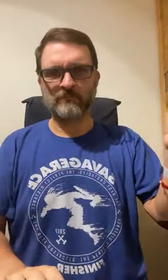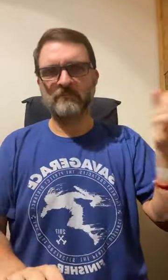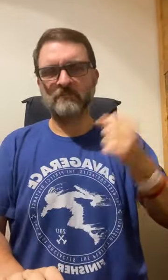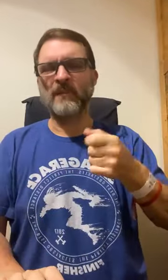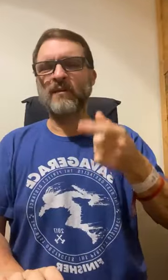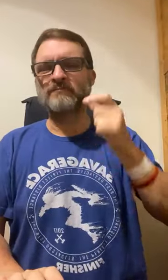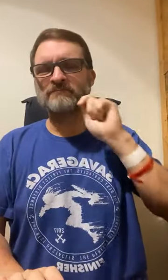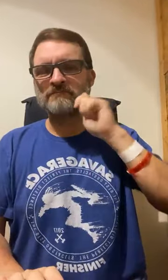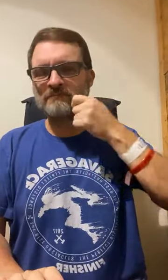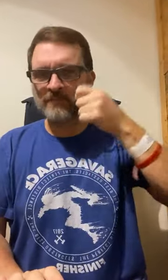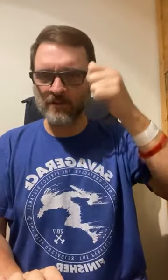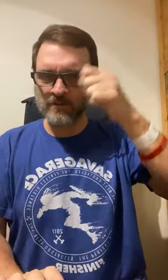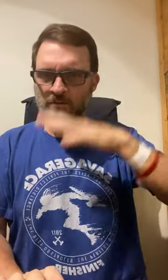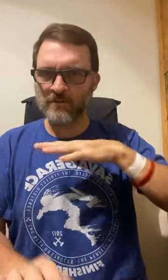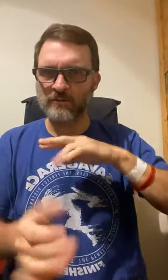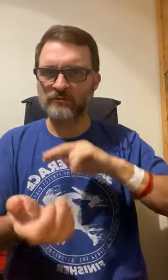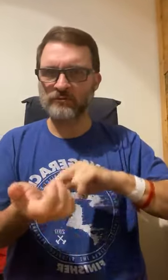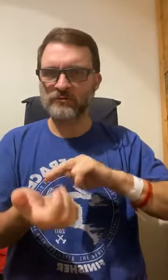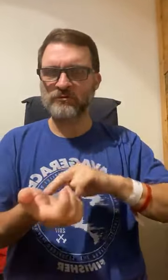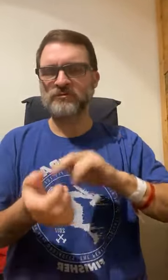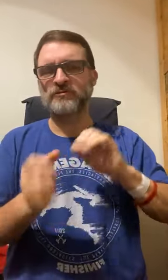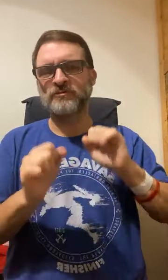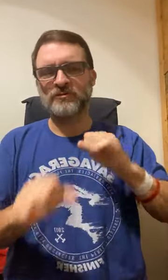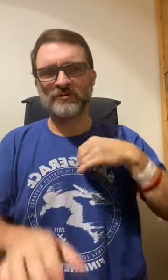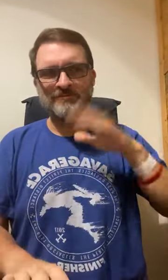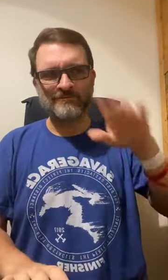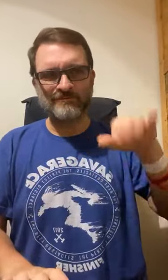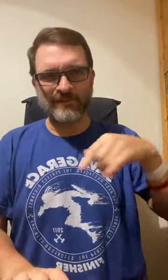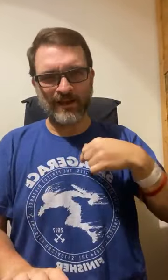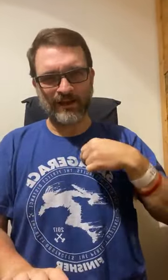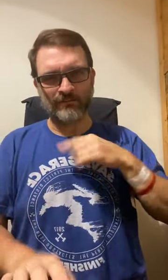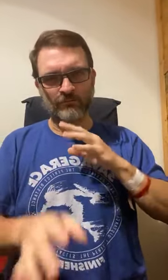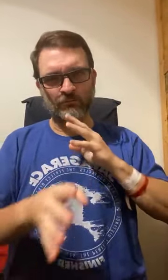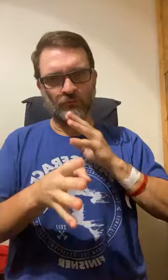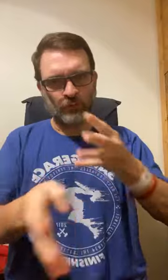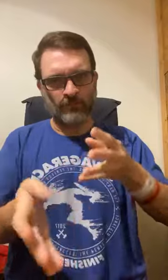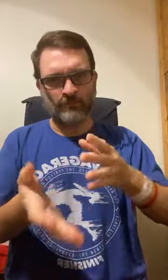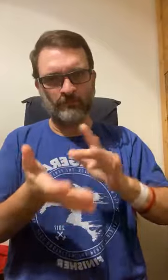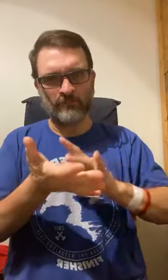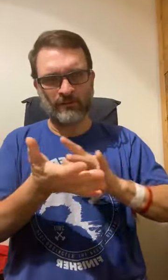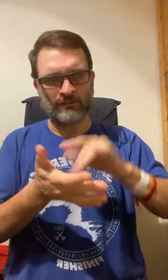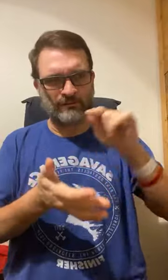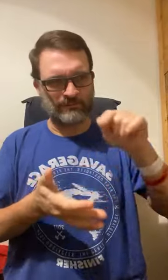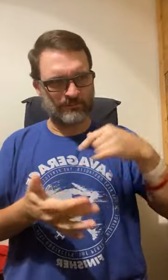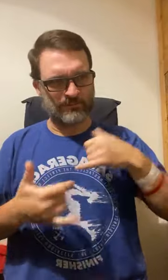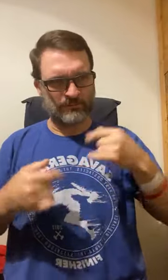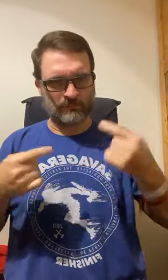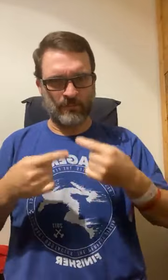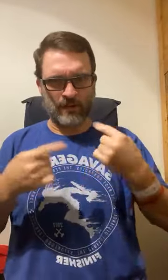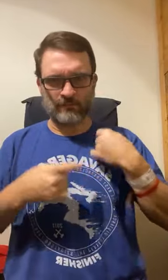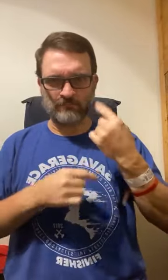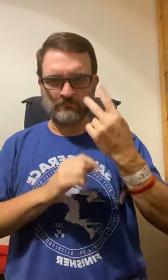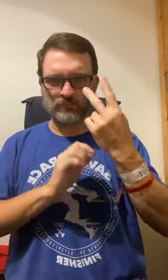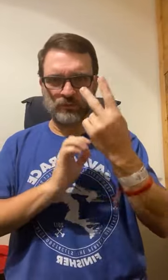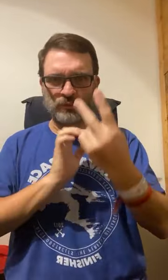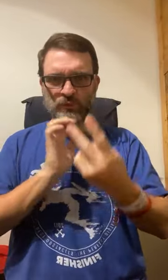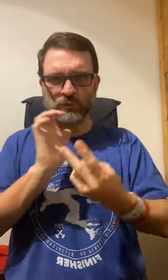After the shift changed happened, I got this neat male nurse. I told the male nurse that I threw up the pain medicine and I am still in pain since then for the last 2 hours.